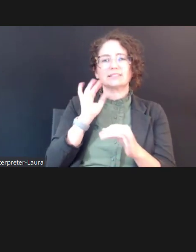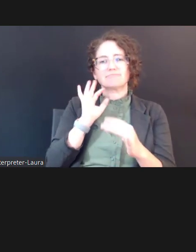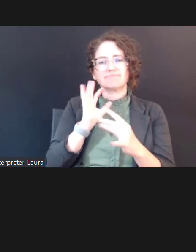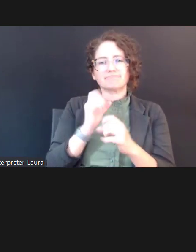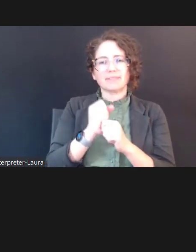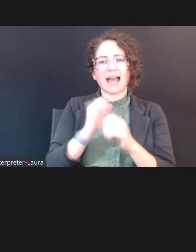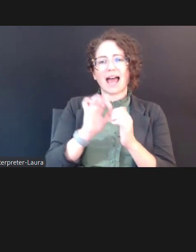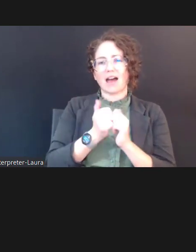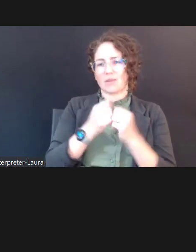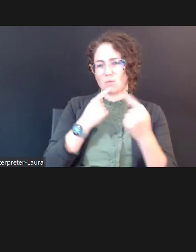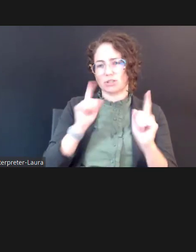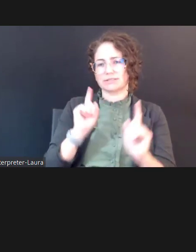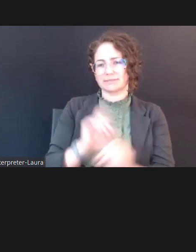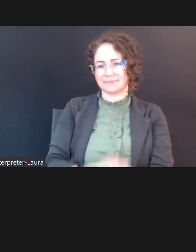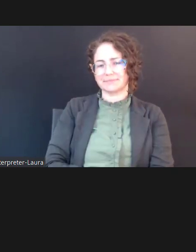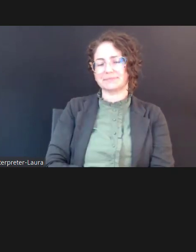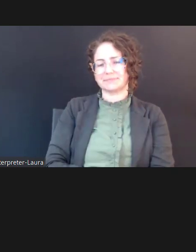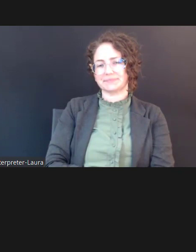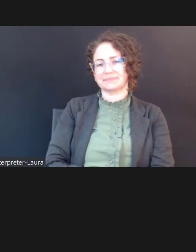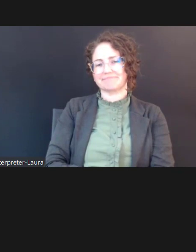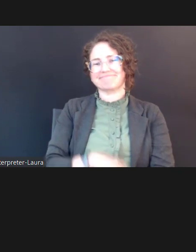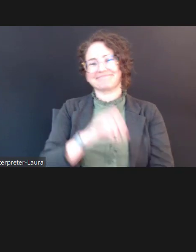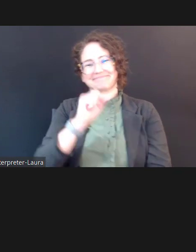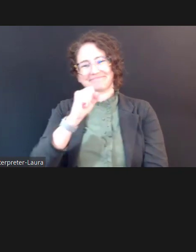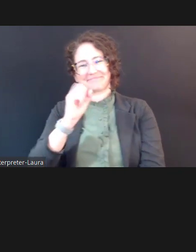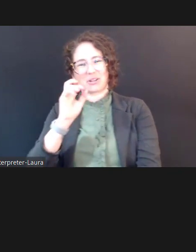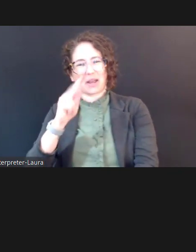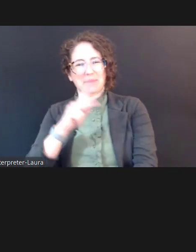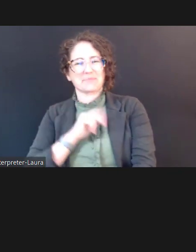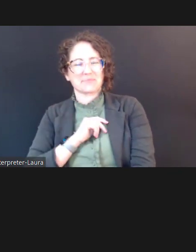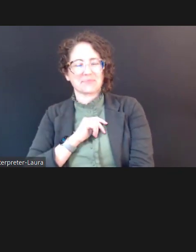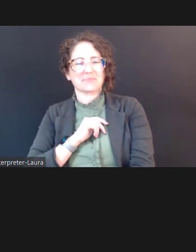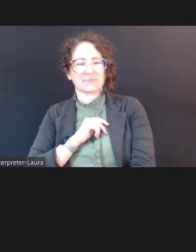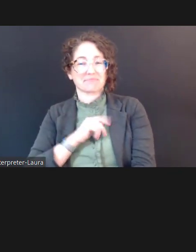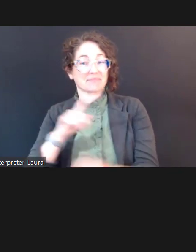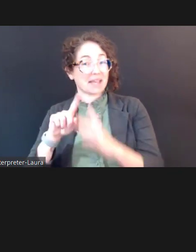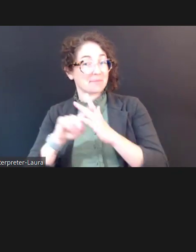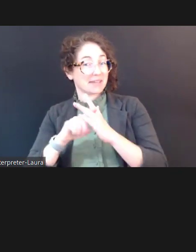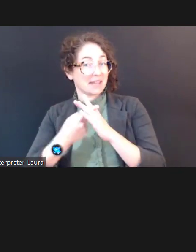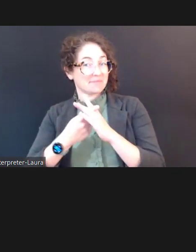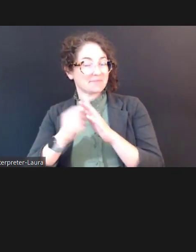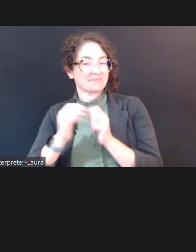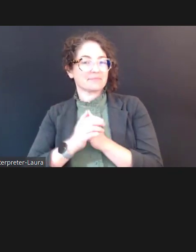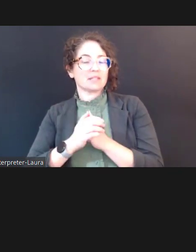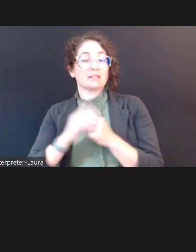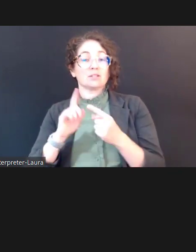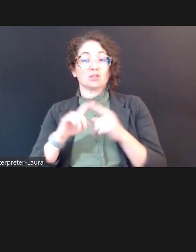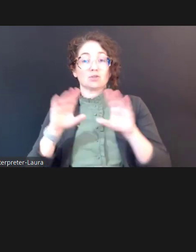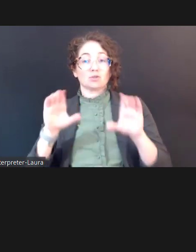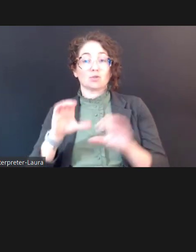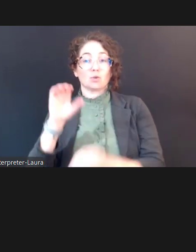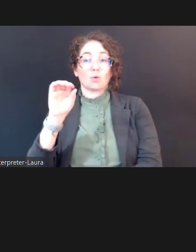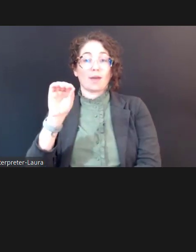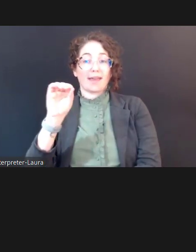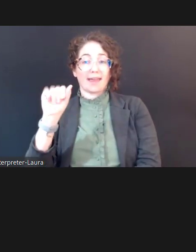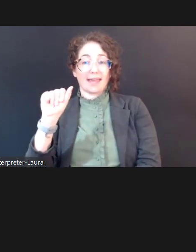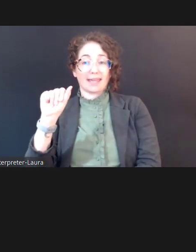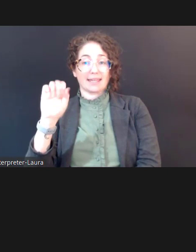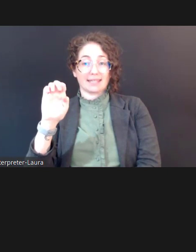Dr. Foust: Okay, let's begin. To conduct an OAE screening, we're going to first take a thorough look at the outer ear.